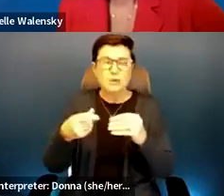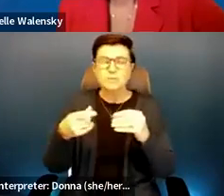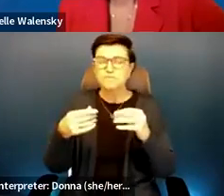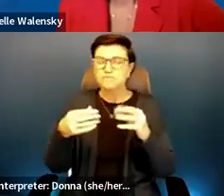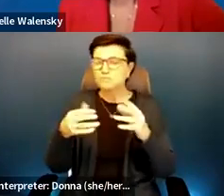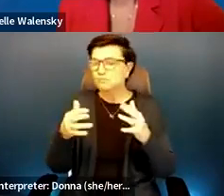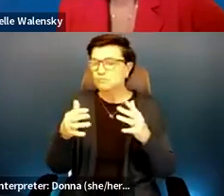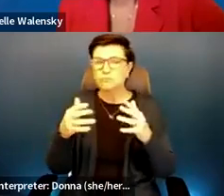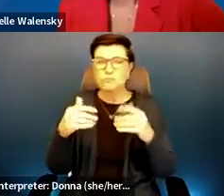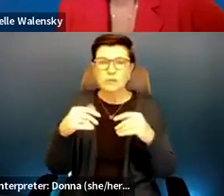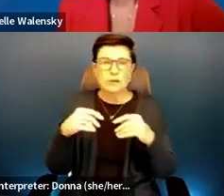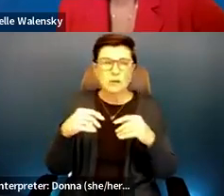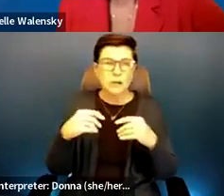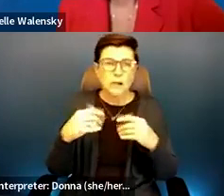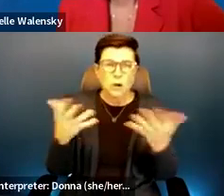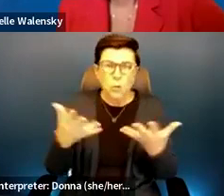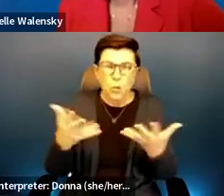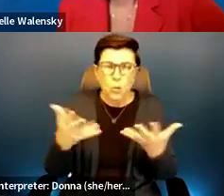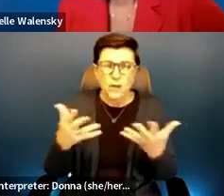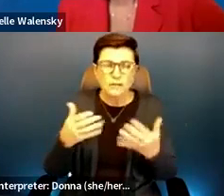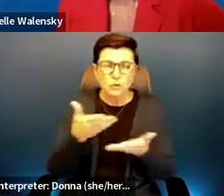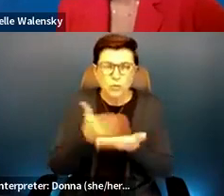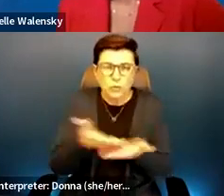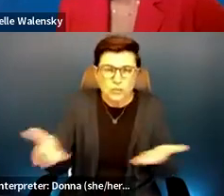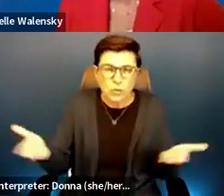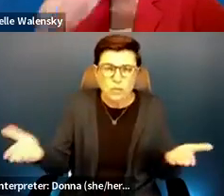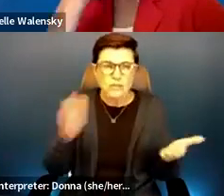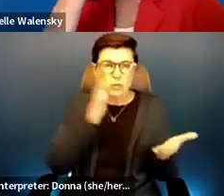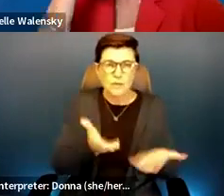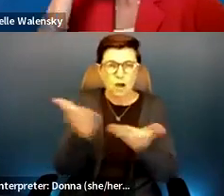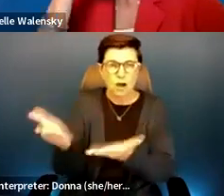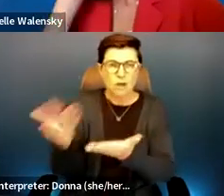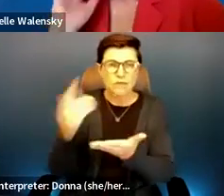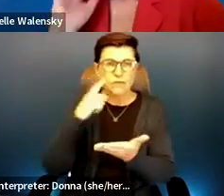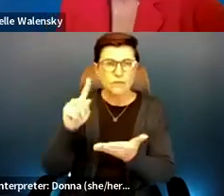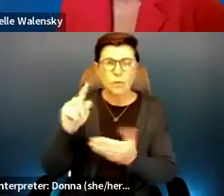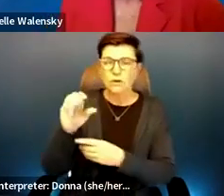you know, on what power and resources will be given to the Office of Health Equity moving forward.